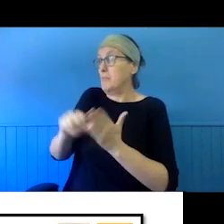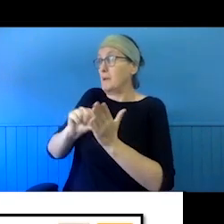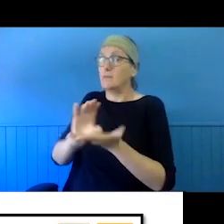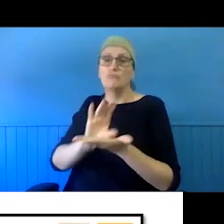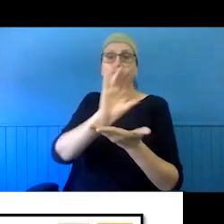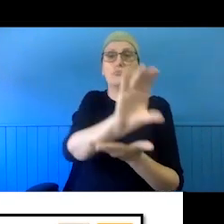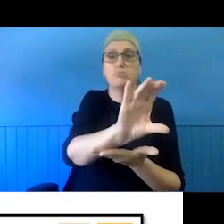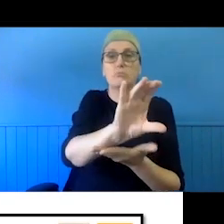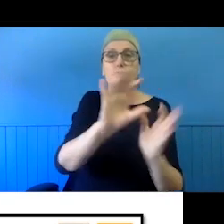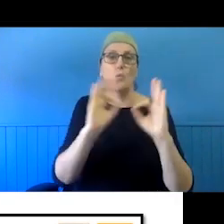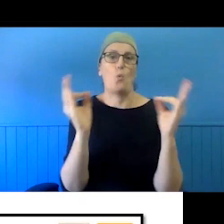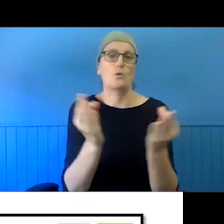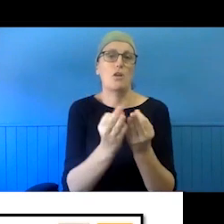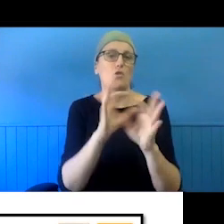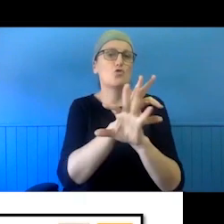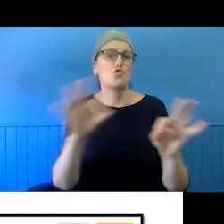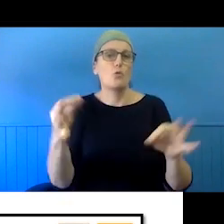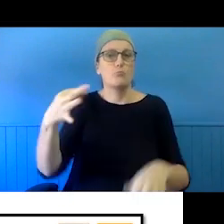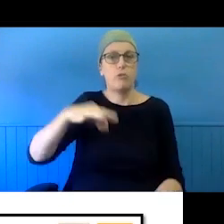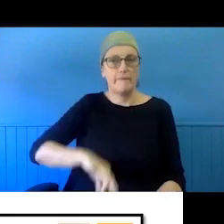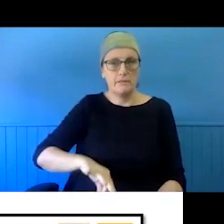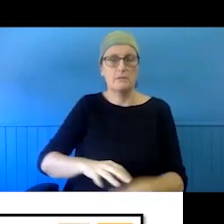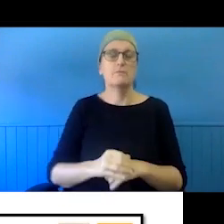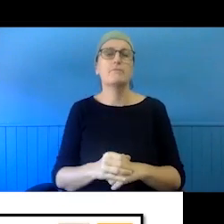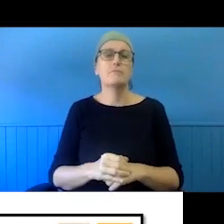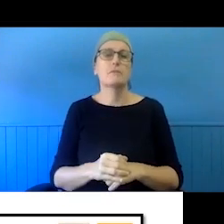years of Facebook Fundraisers, they raised $1 billion. So pretty large